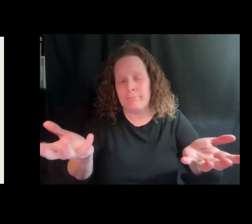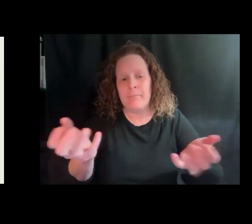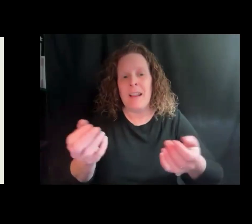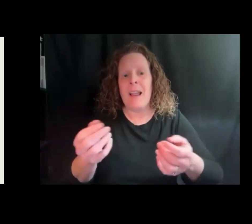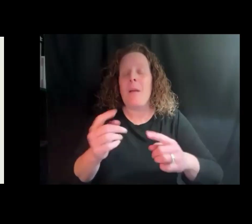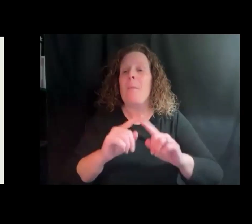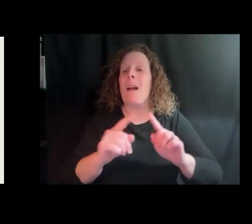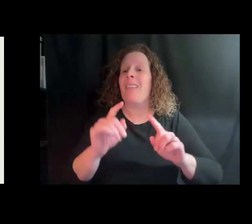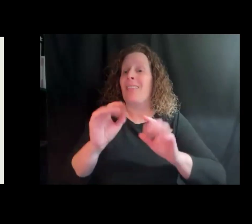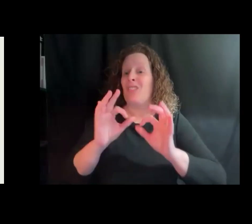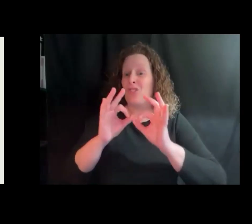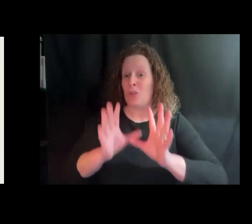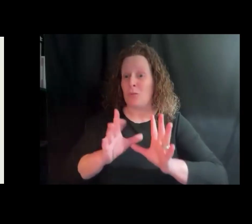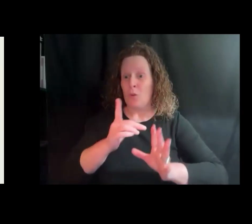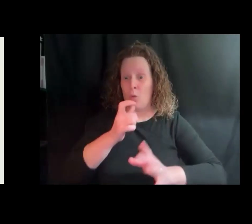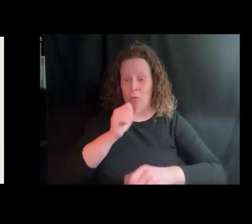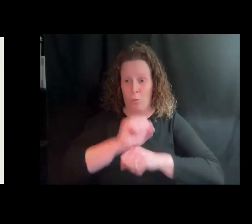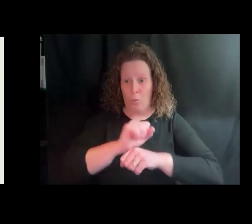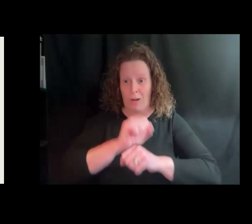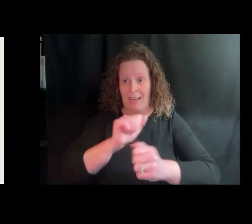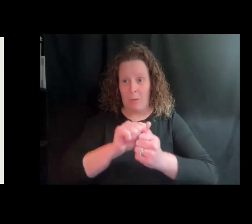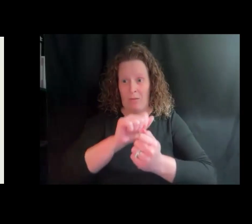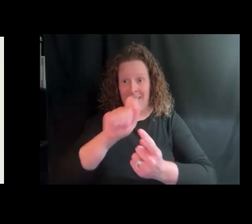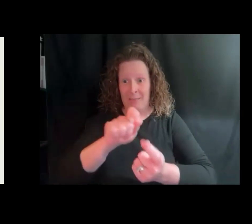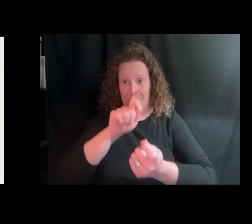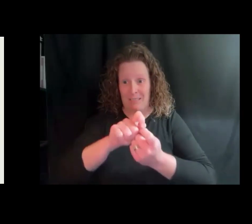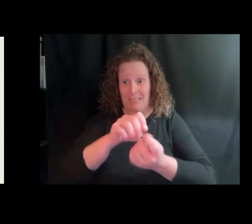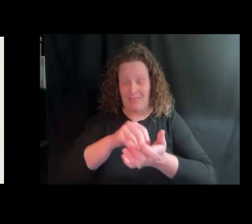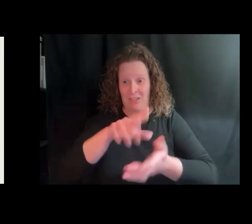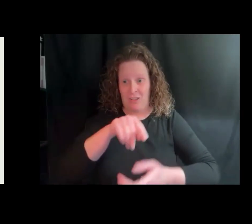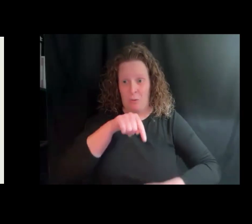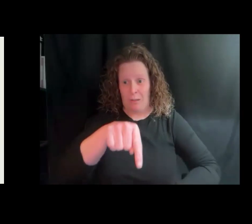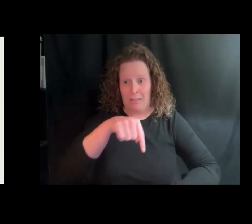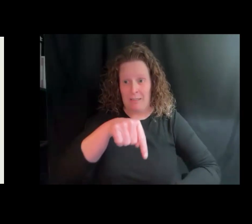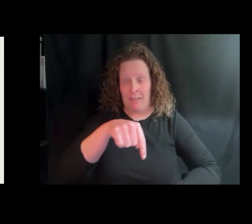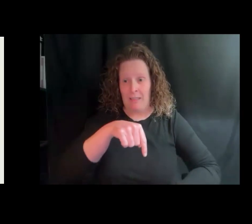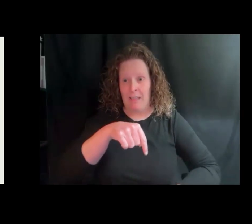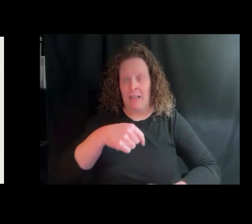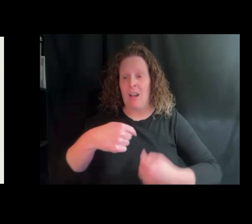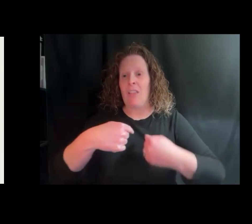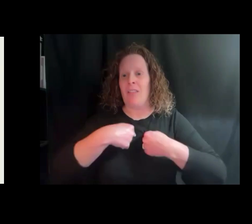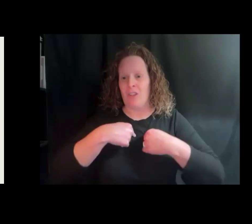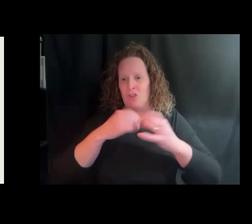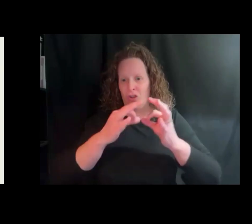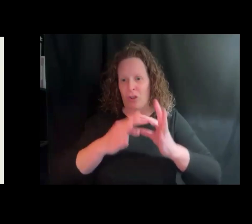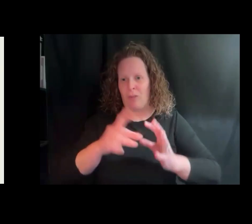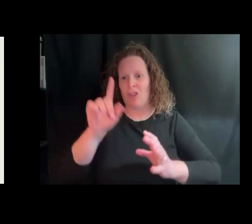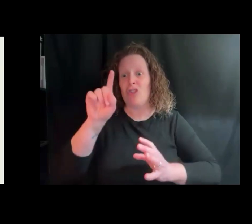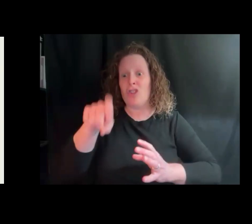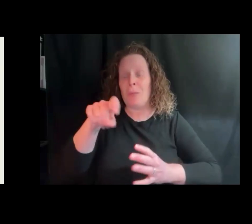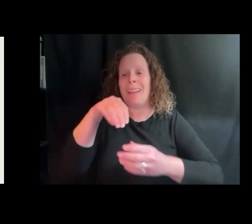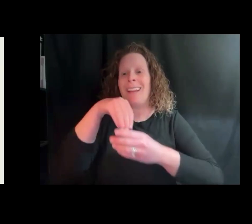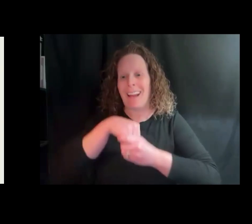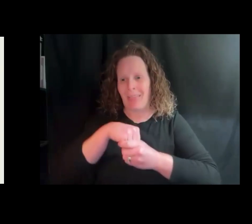even any interpreters but the interpreters who work regularly with this student that